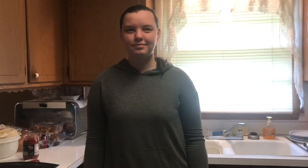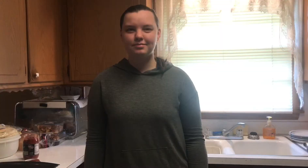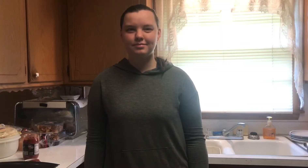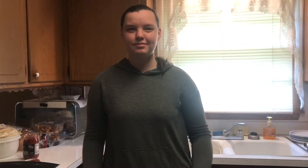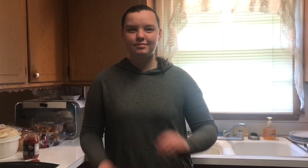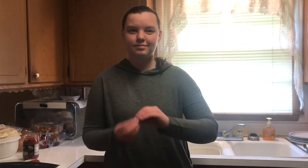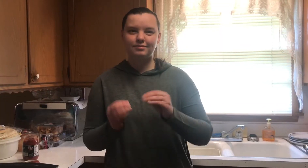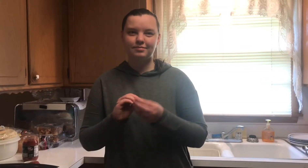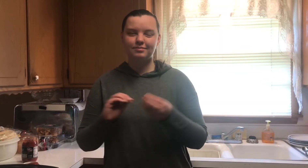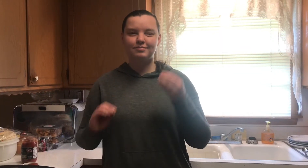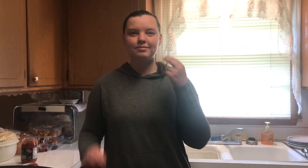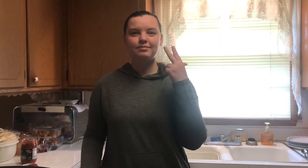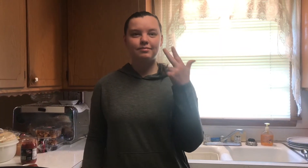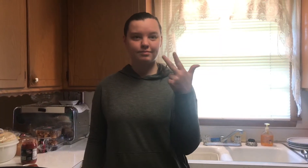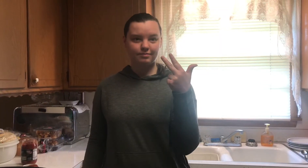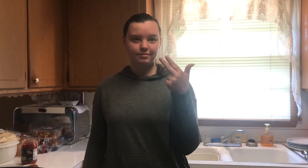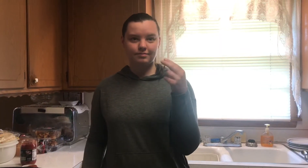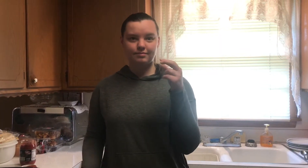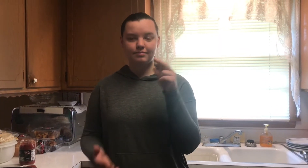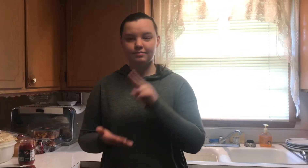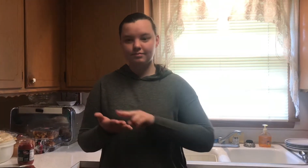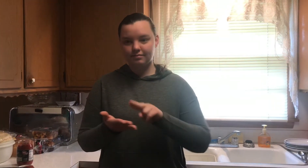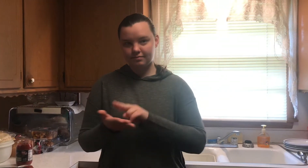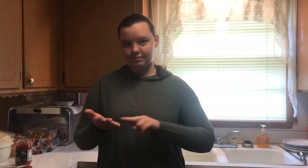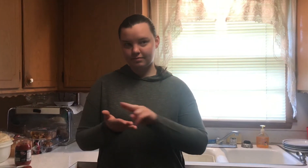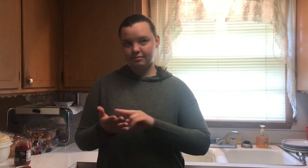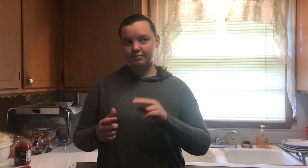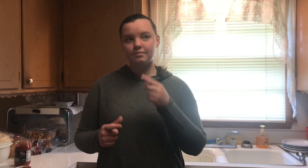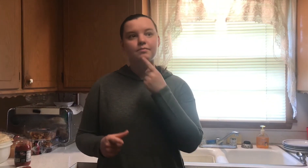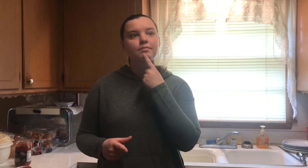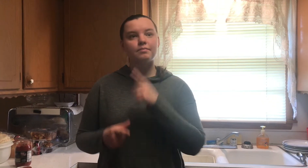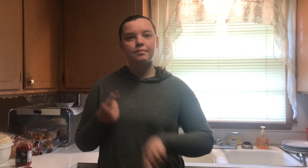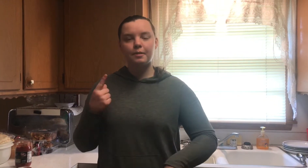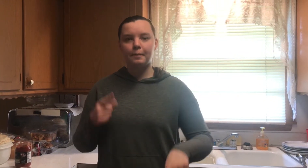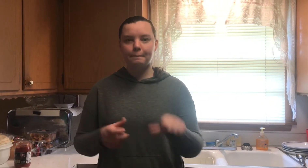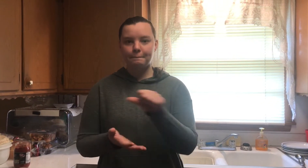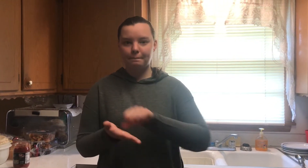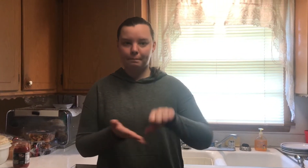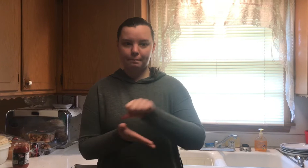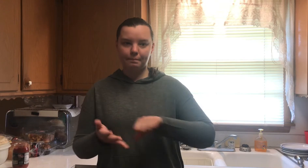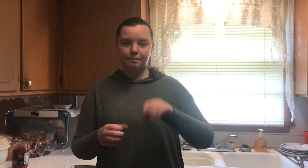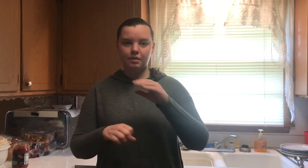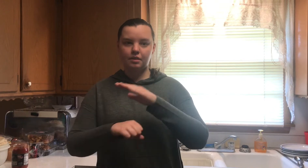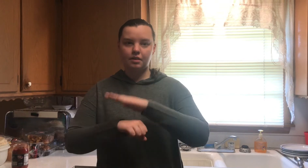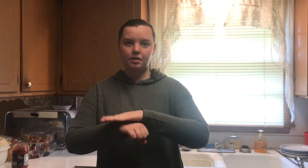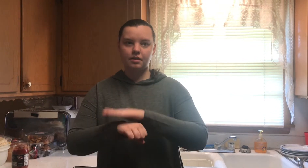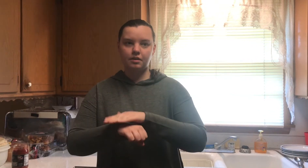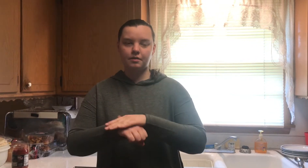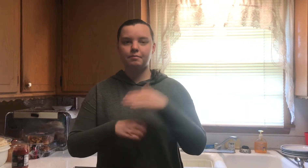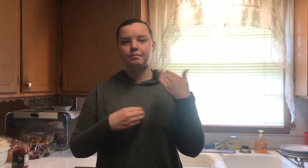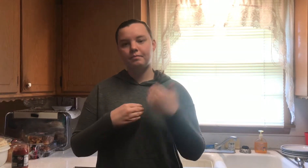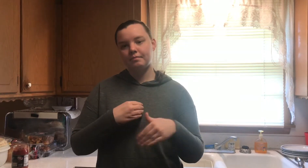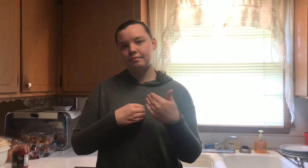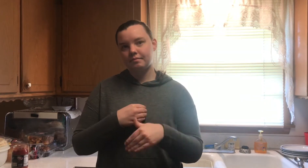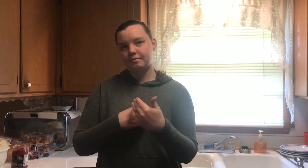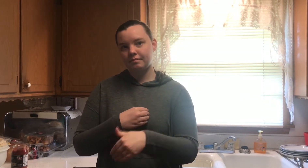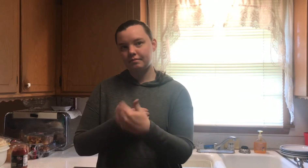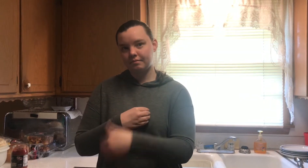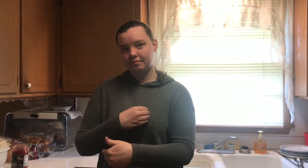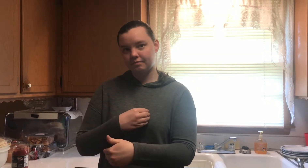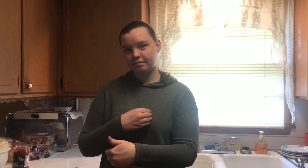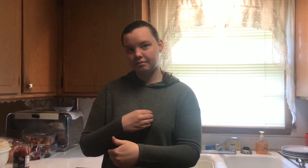Step 3: Spread the tomato sauce on the pita bread.